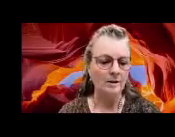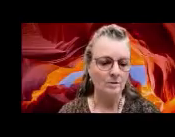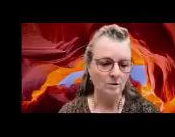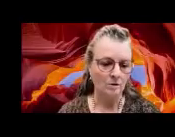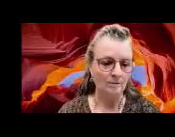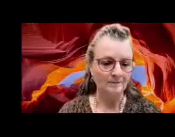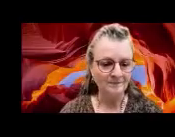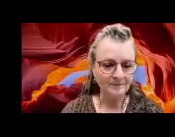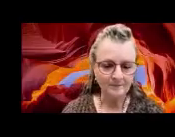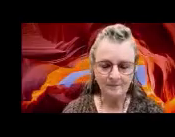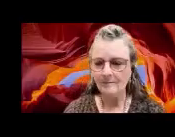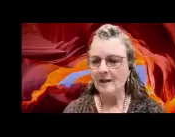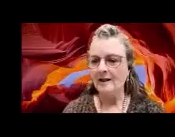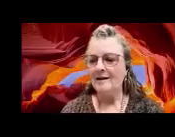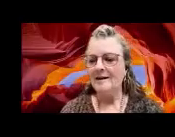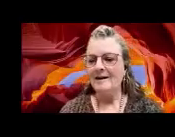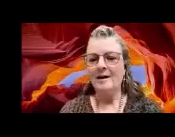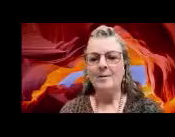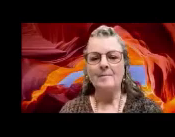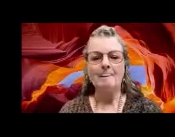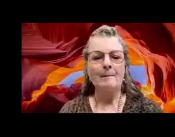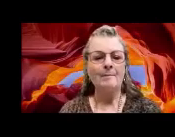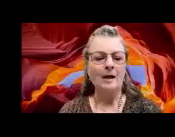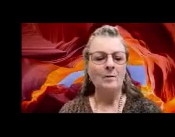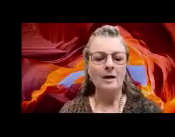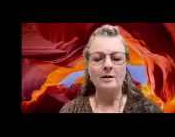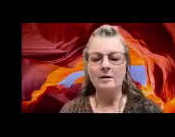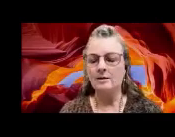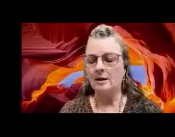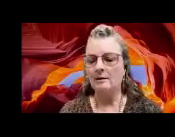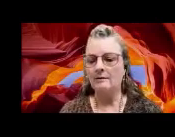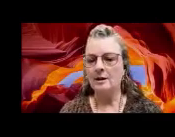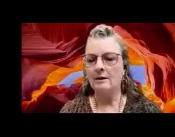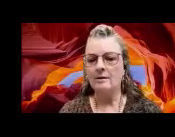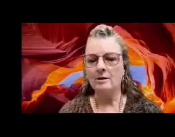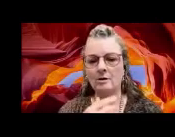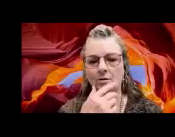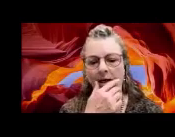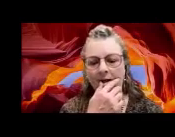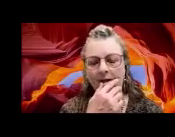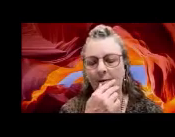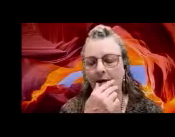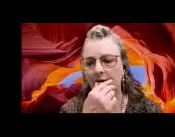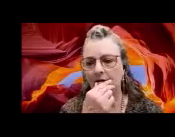those too. But I want to give a shout out to my collaborators